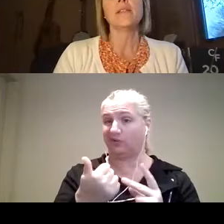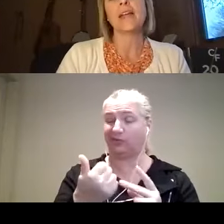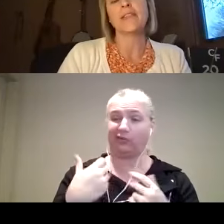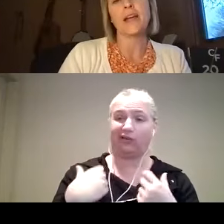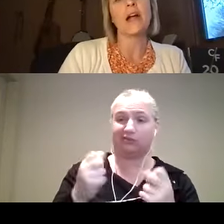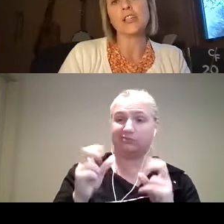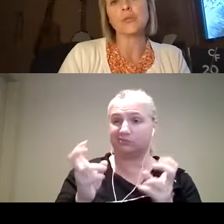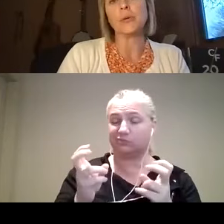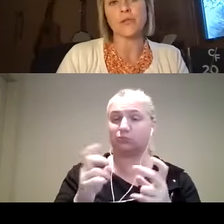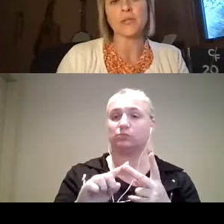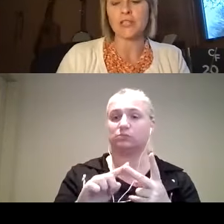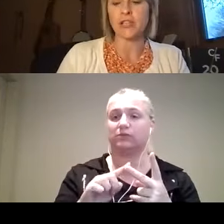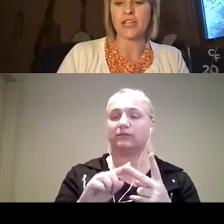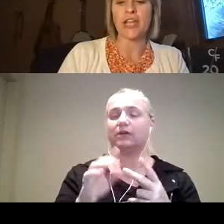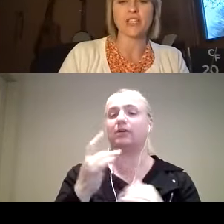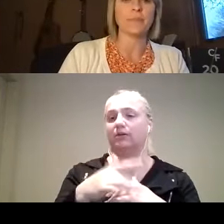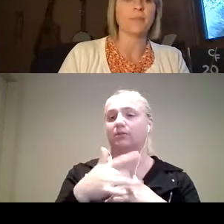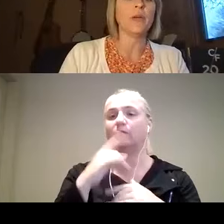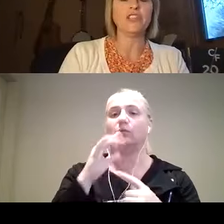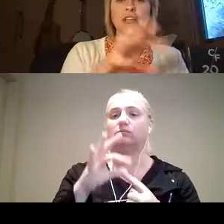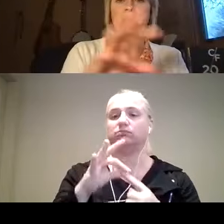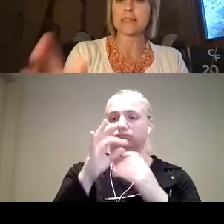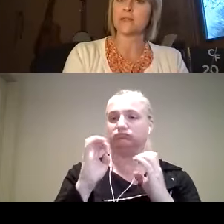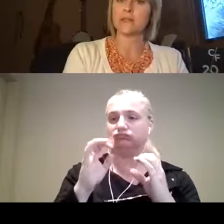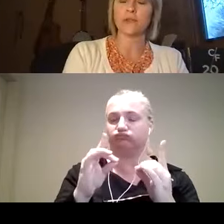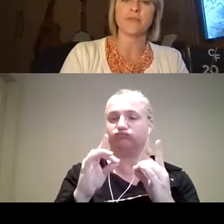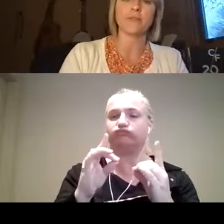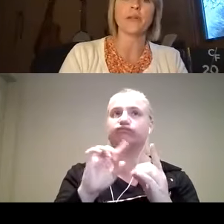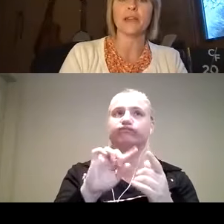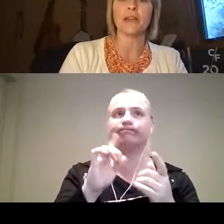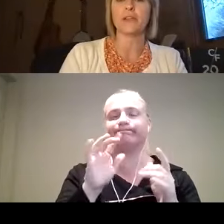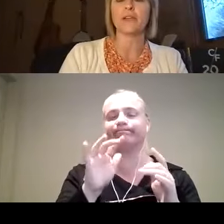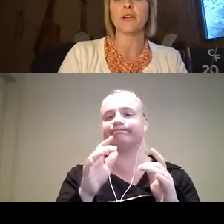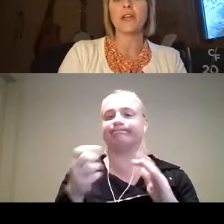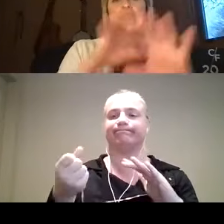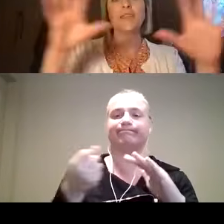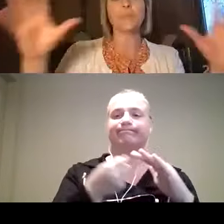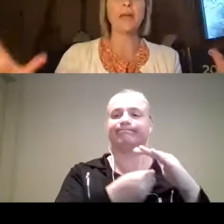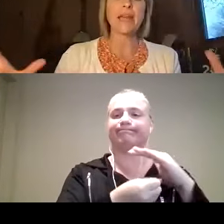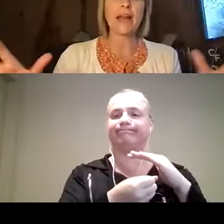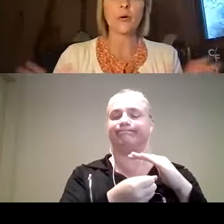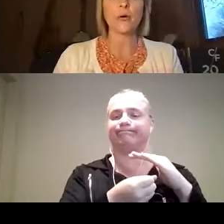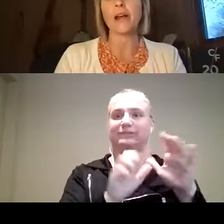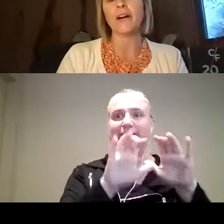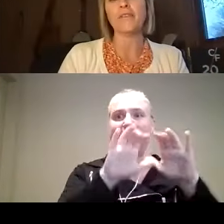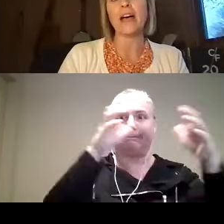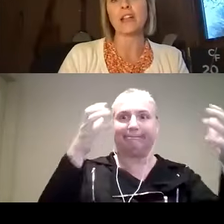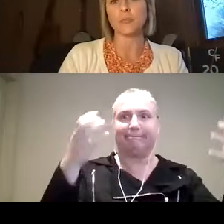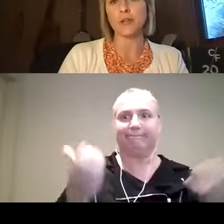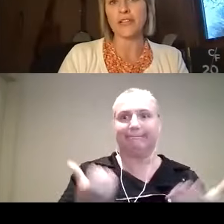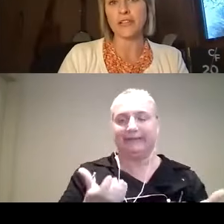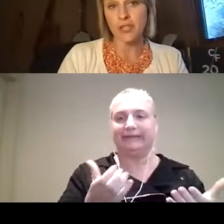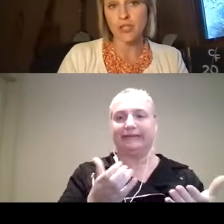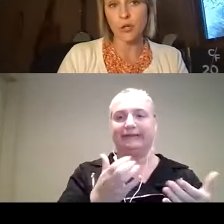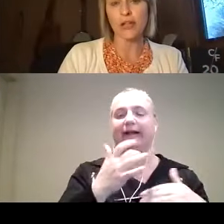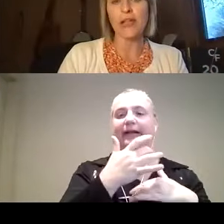that they are eligible for special education. We just sort of put them under the big category of eligible individual